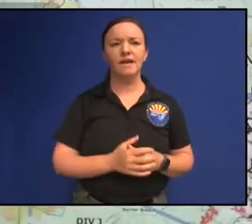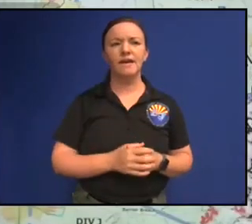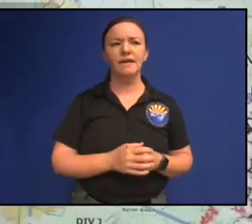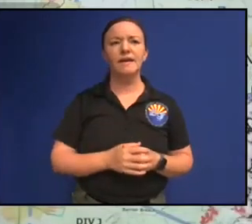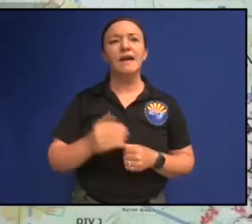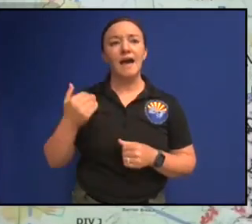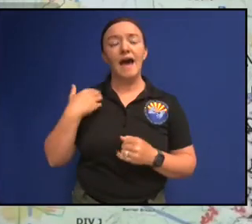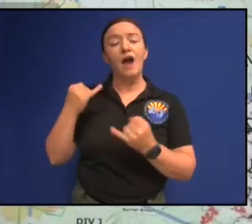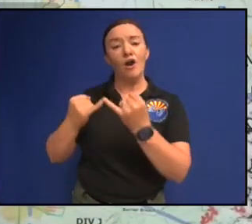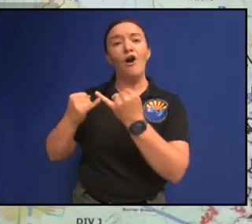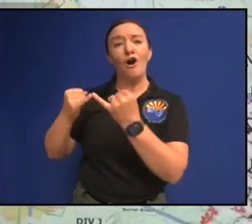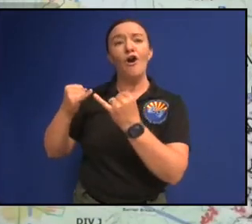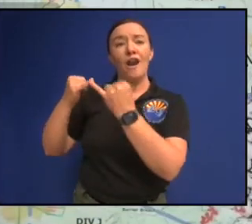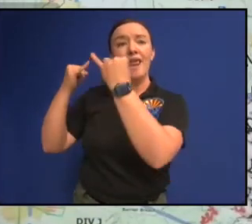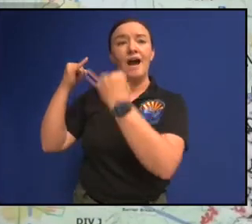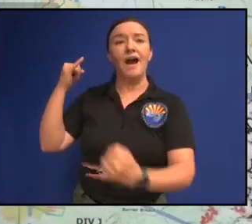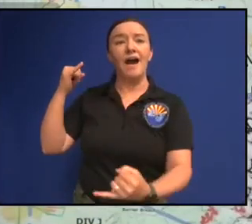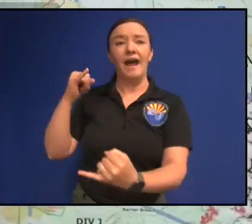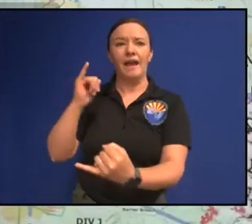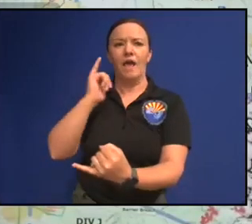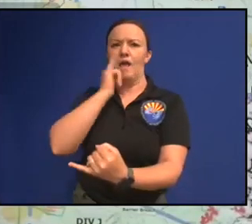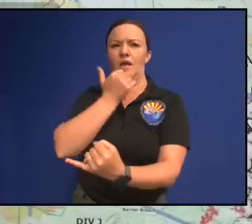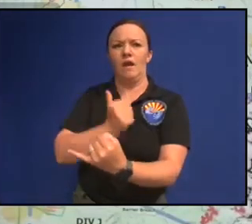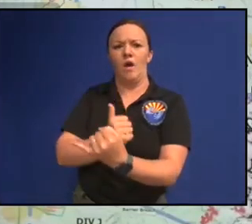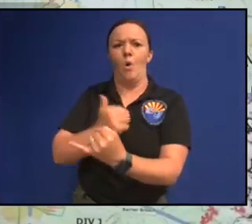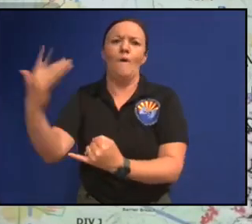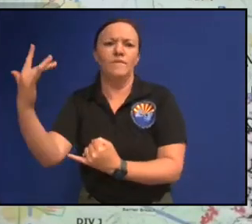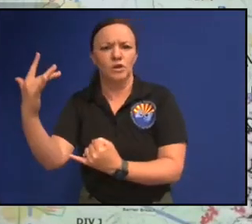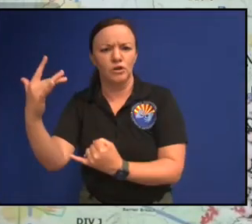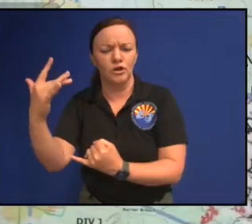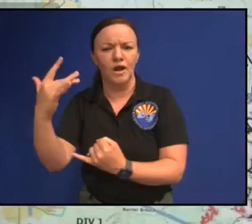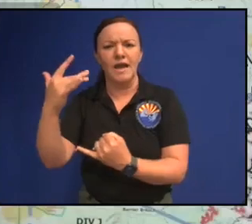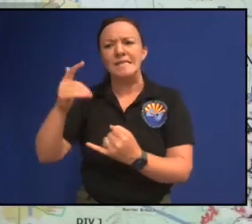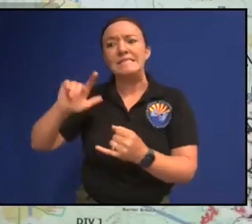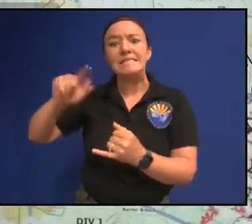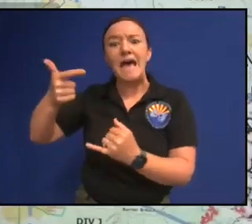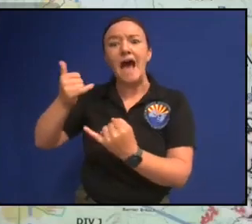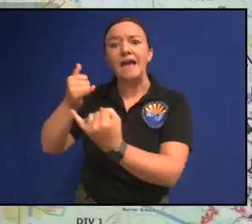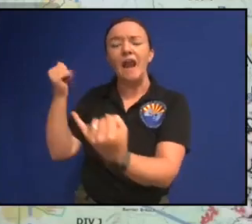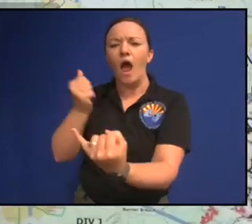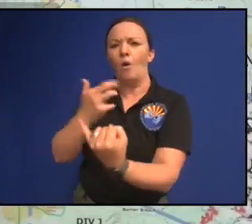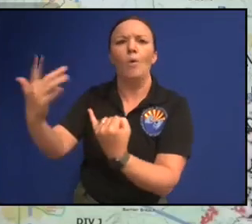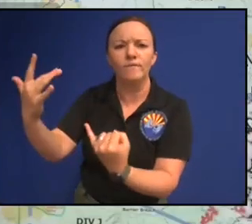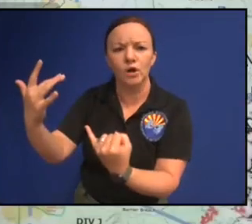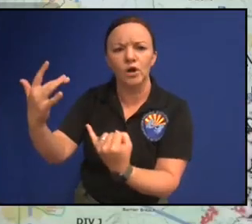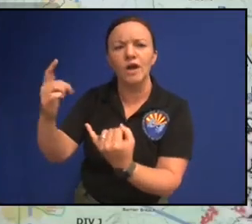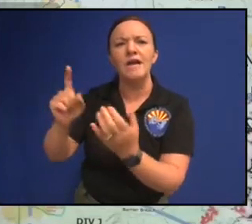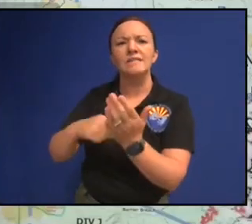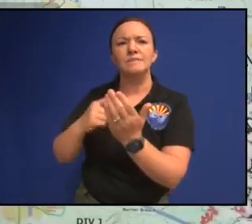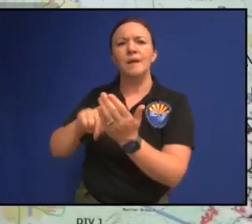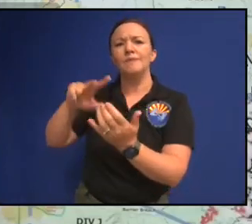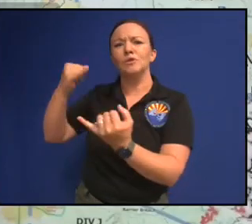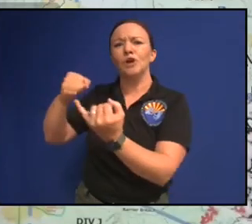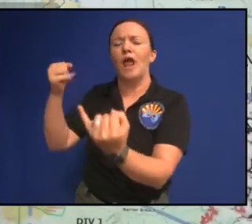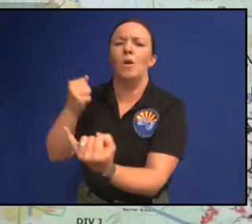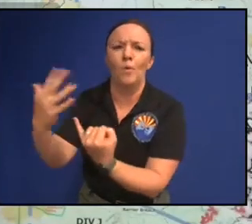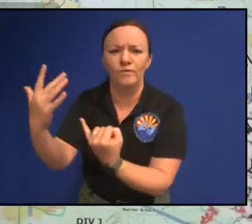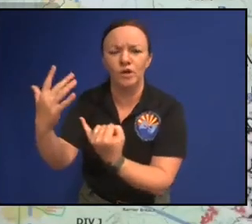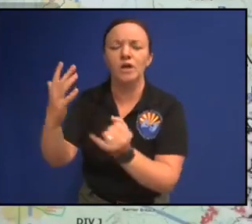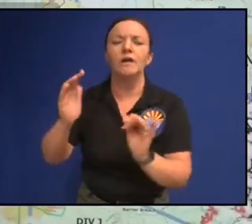ALTERNATE CONTAINMENT LINE AND SOMETIMES OUR CONTINGENCY LINE. WELL, FIRE BEHAVIOR MODERATED.